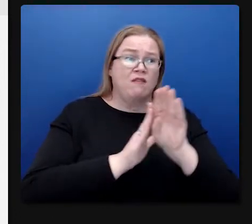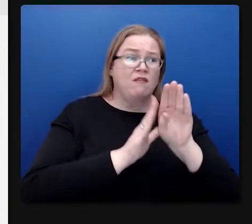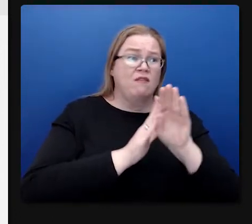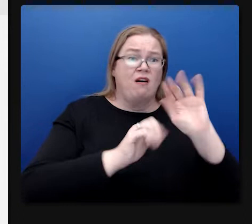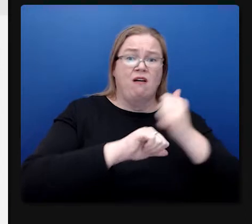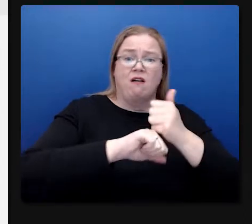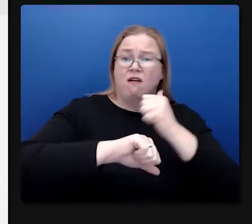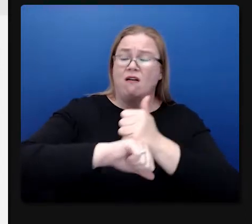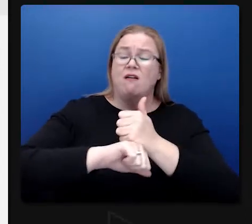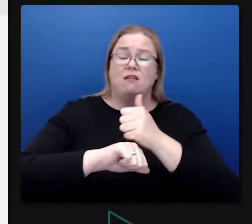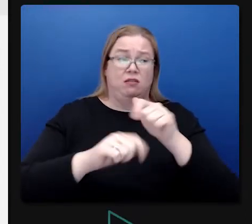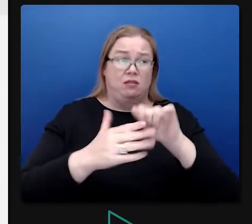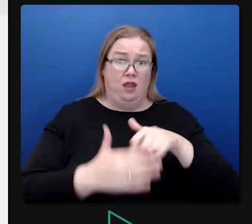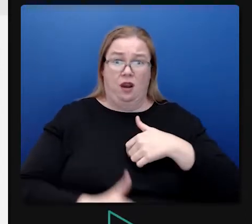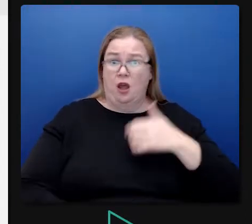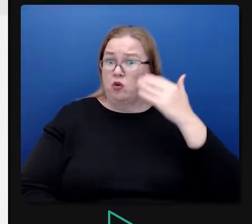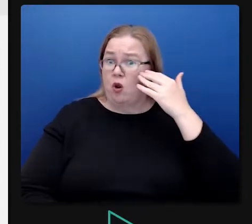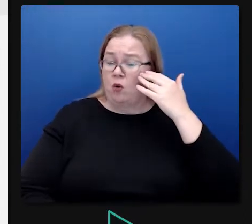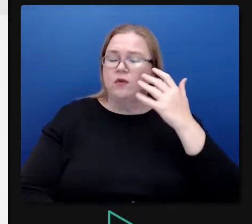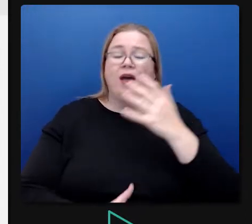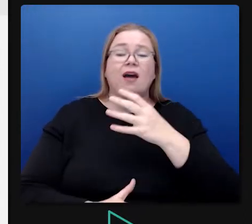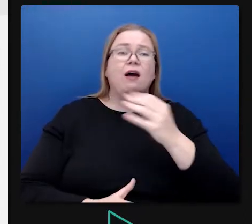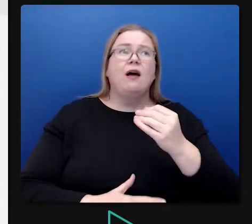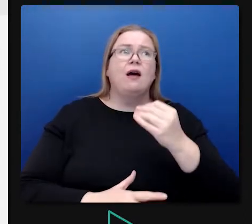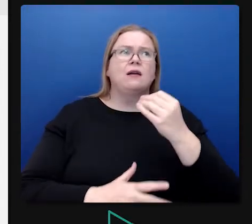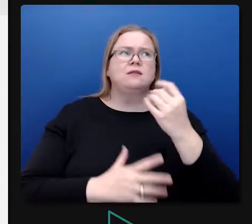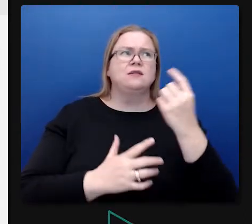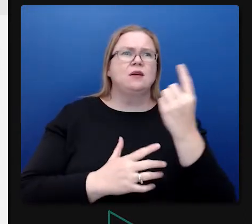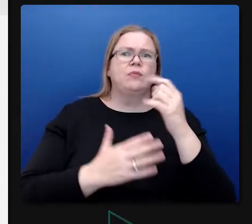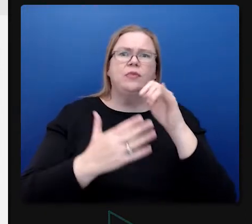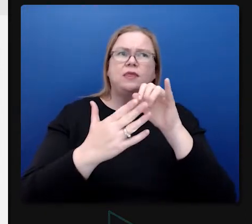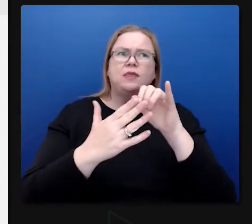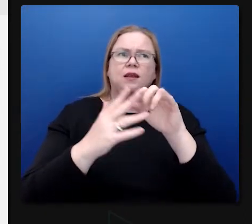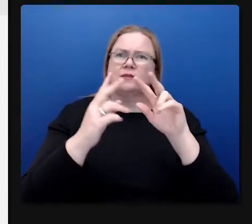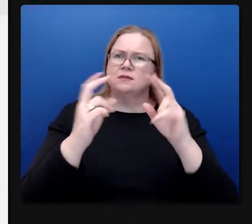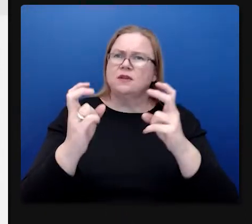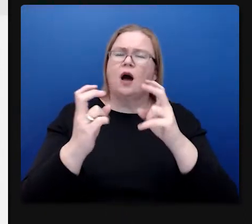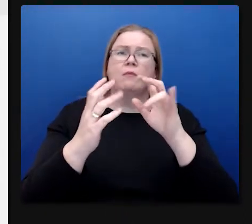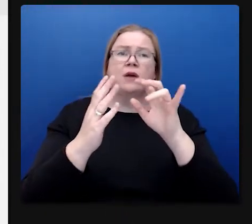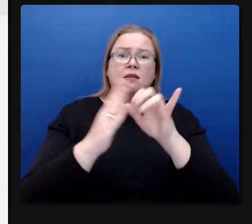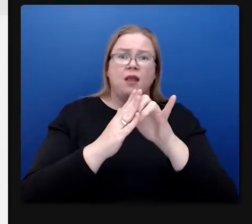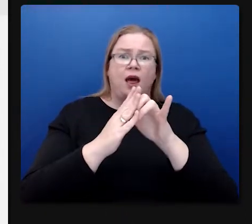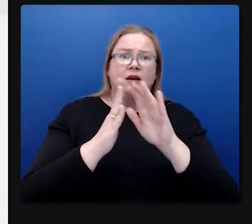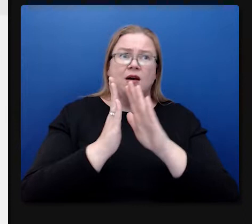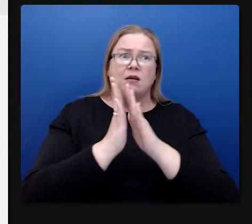in game development that I'm aware of. And it's one of those topics that is increasingly opening